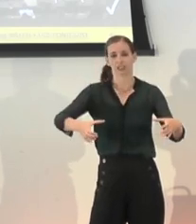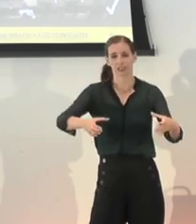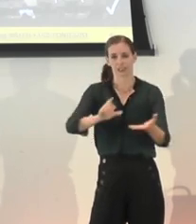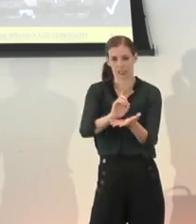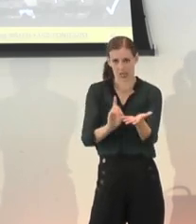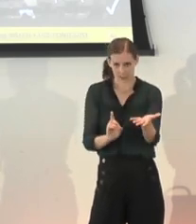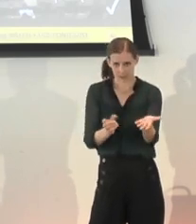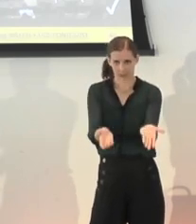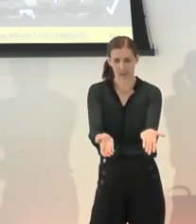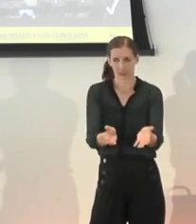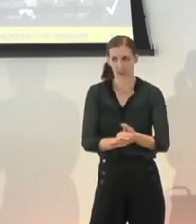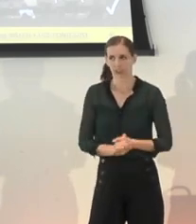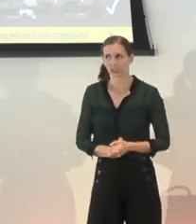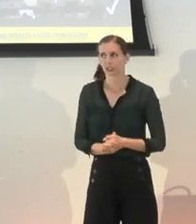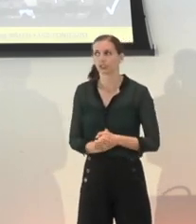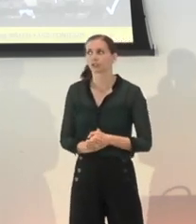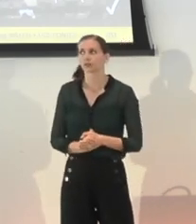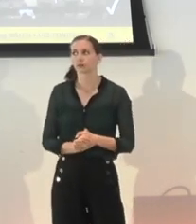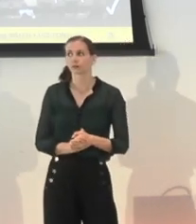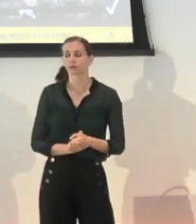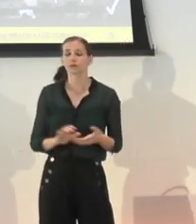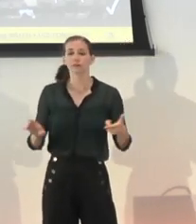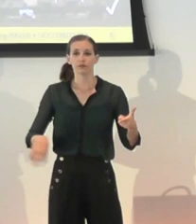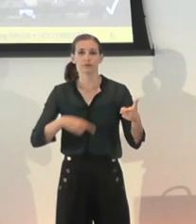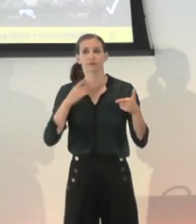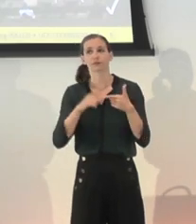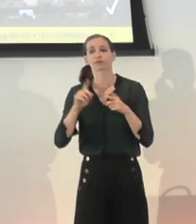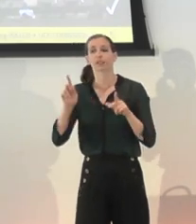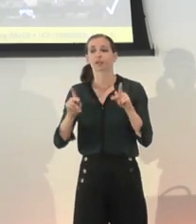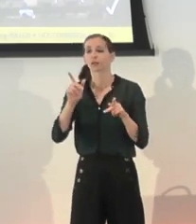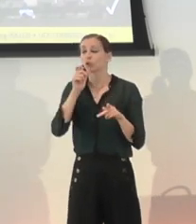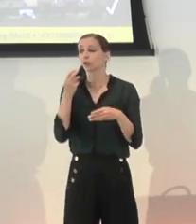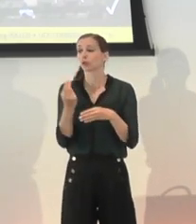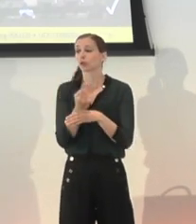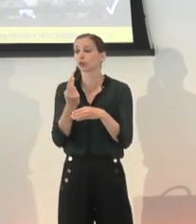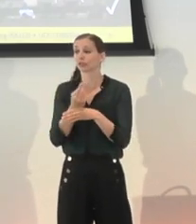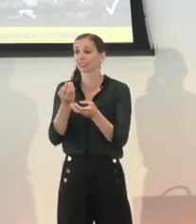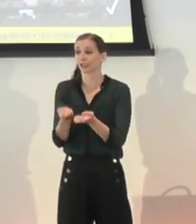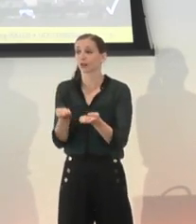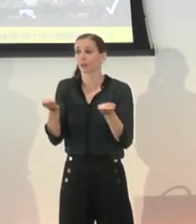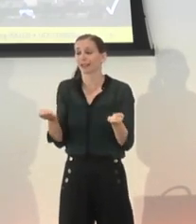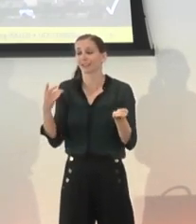is going into who is using the equipment so the majority of people using it are also these users.